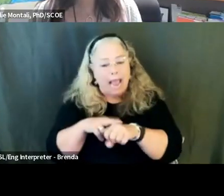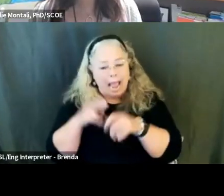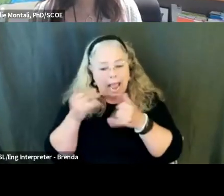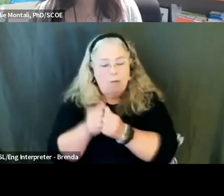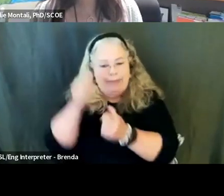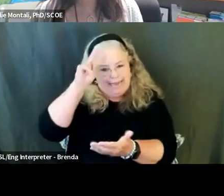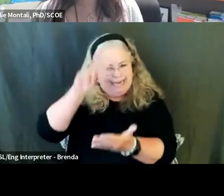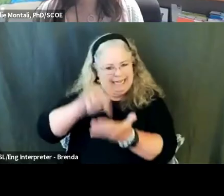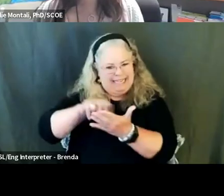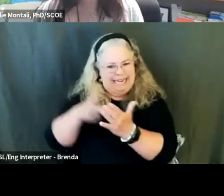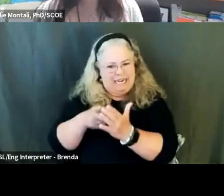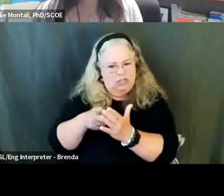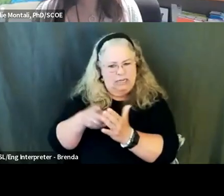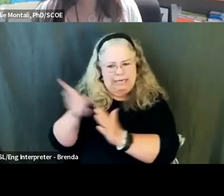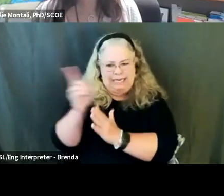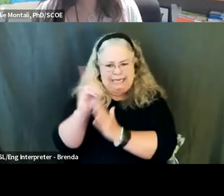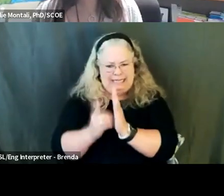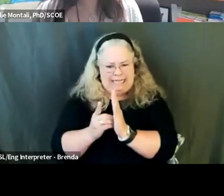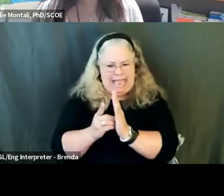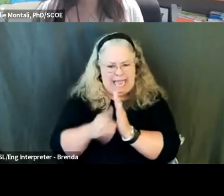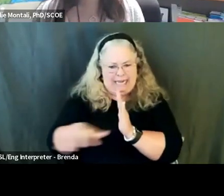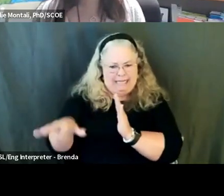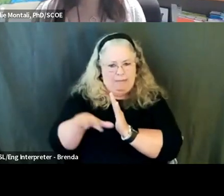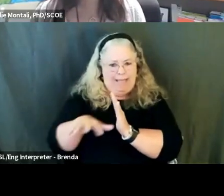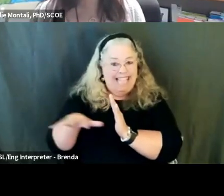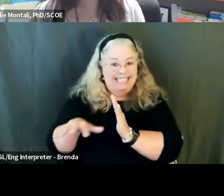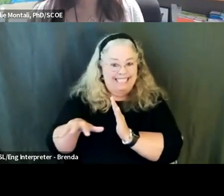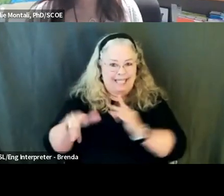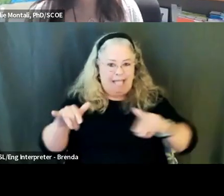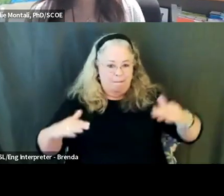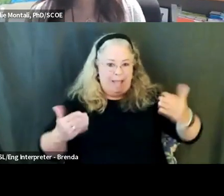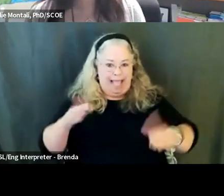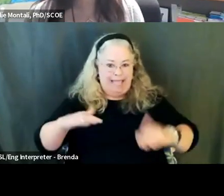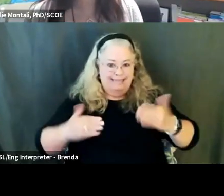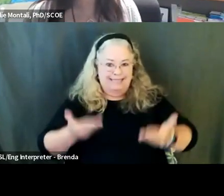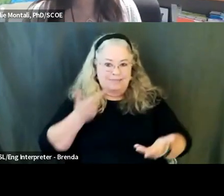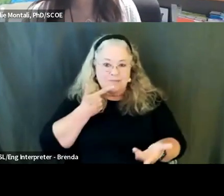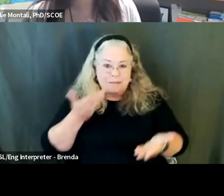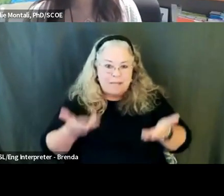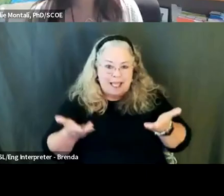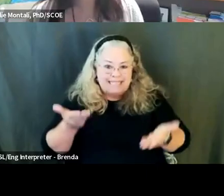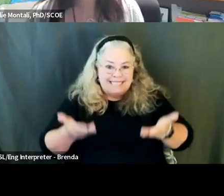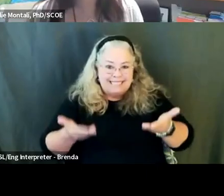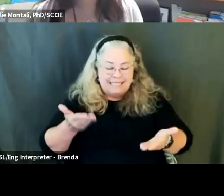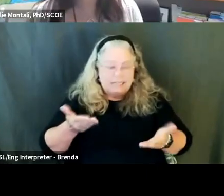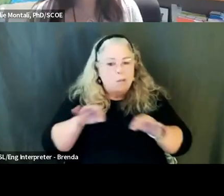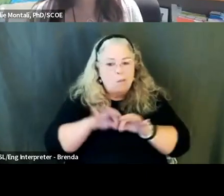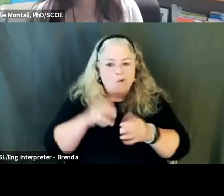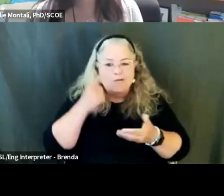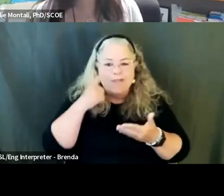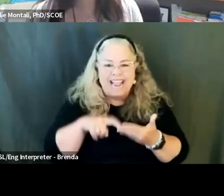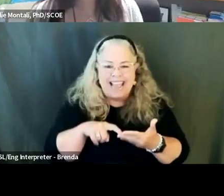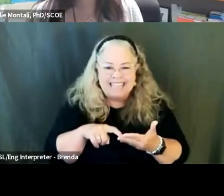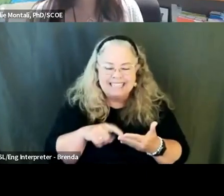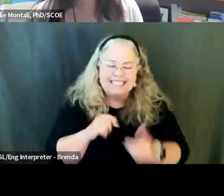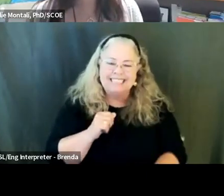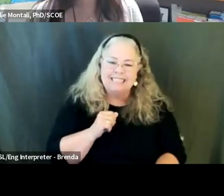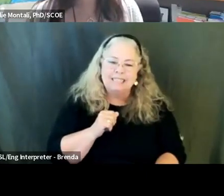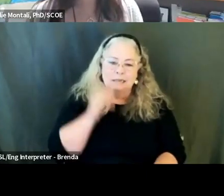space. And I think that the balance of that is is very important to recognize. I I took a note as I